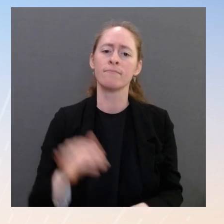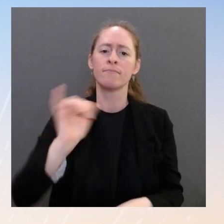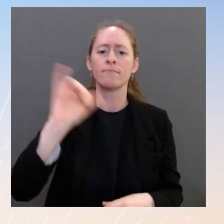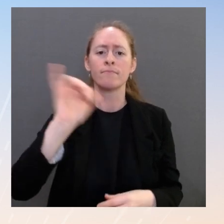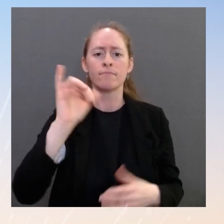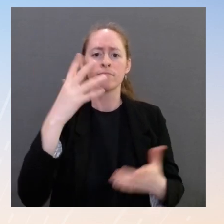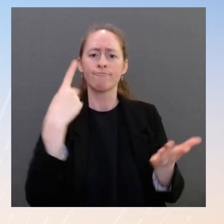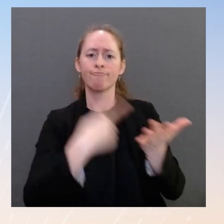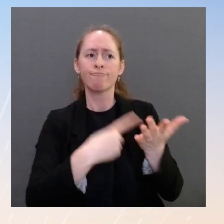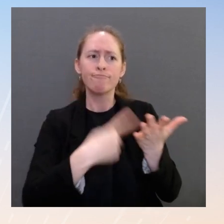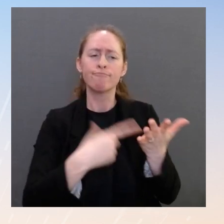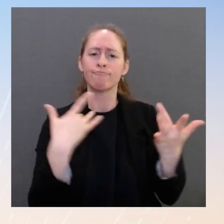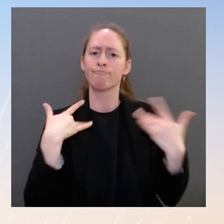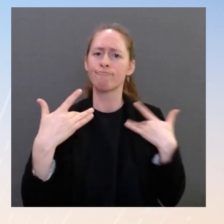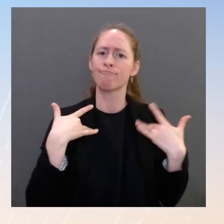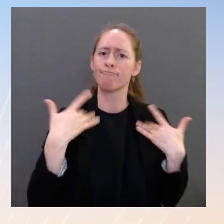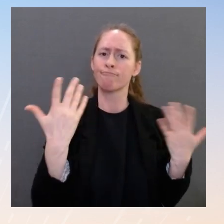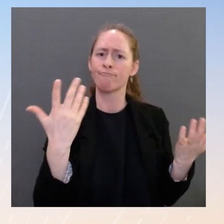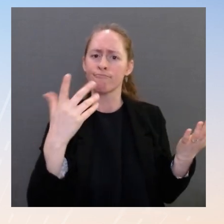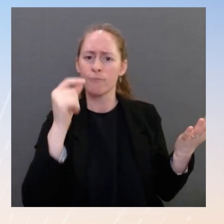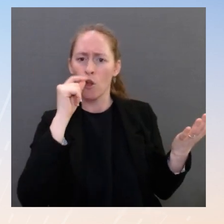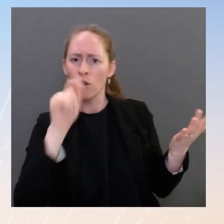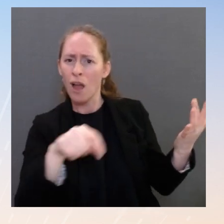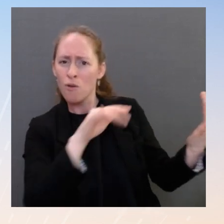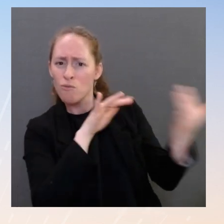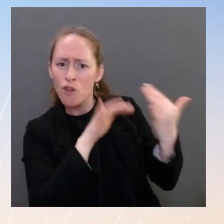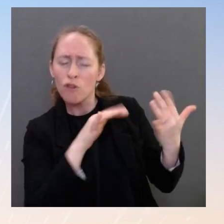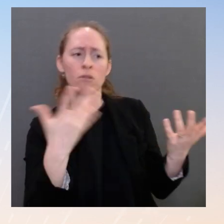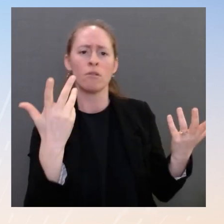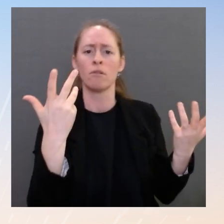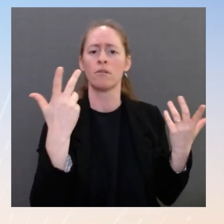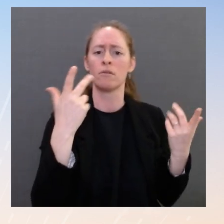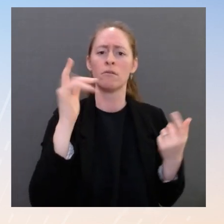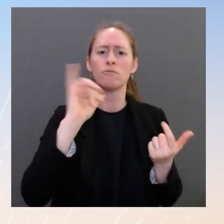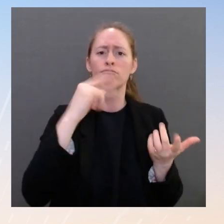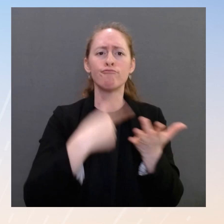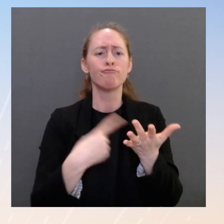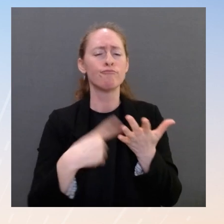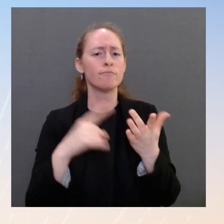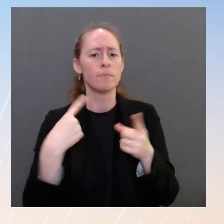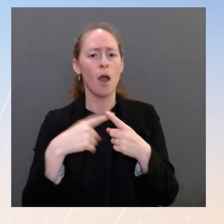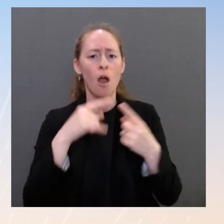and all of the work that happens every single day. That does stand in stark contrast to his predecessor,